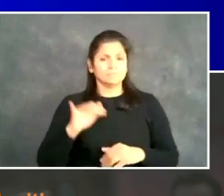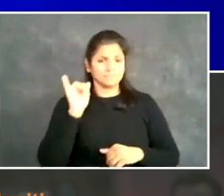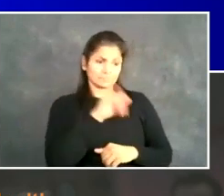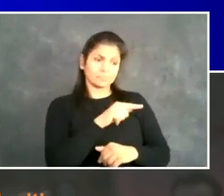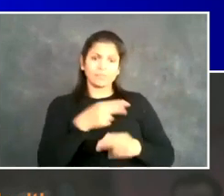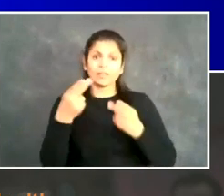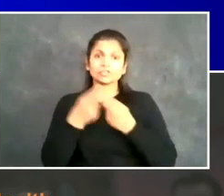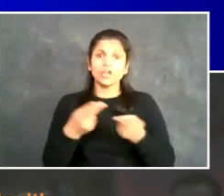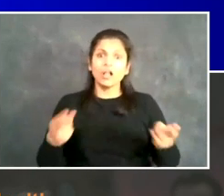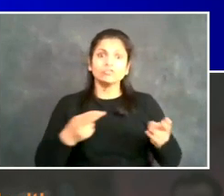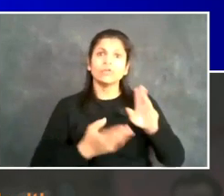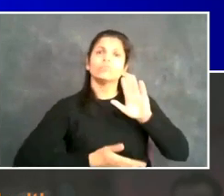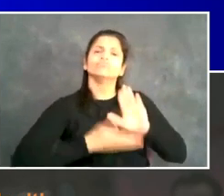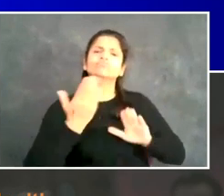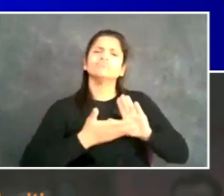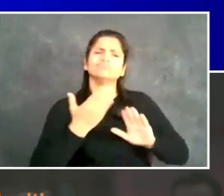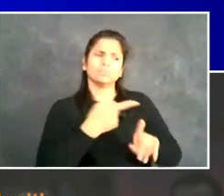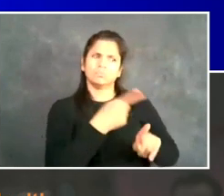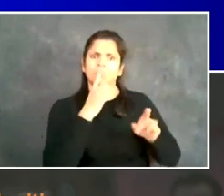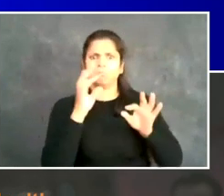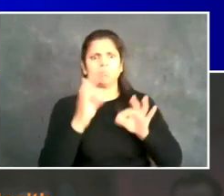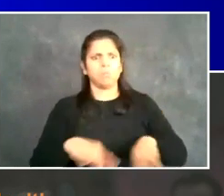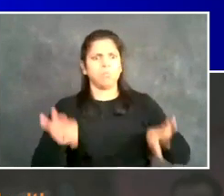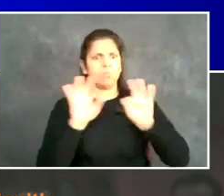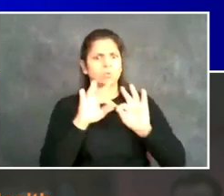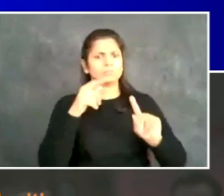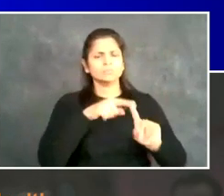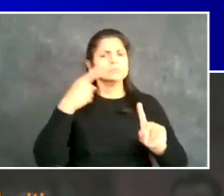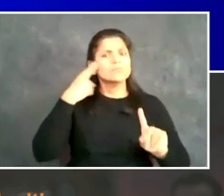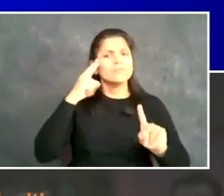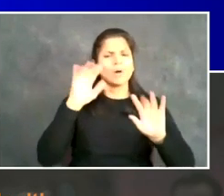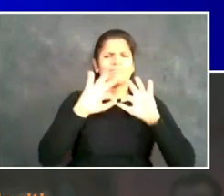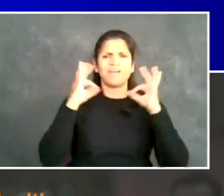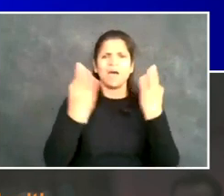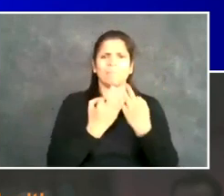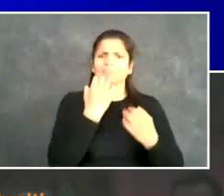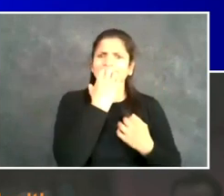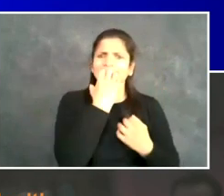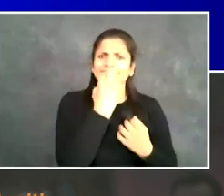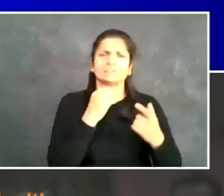ENOUGH SPACE. WE HAVE TO MAKE SURE THAT WE